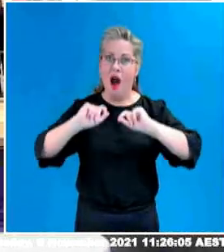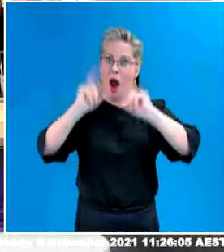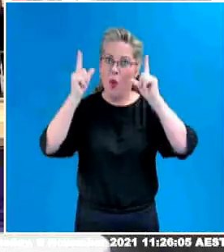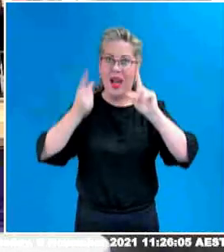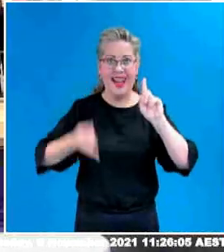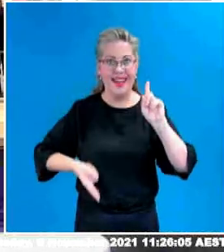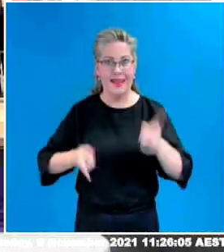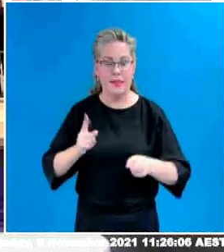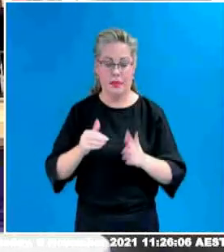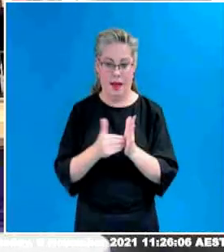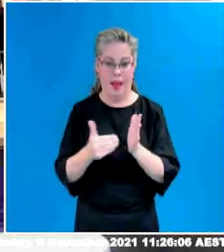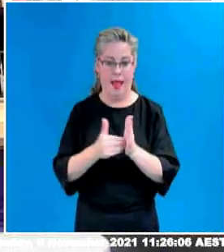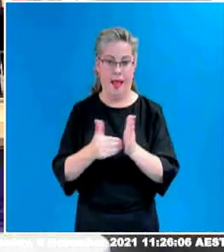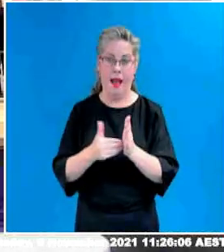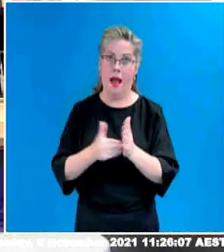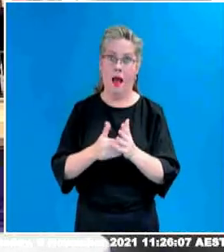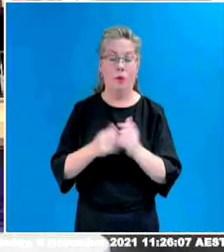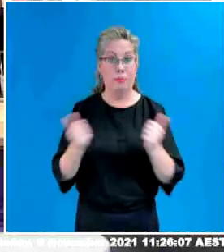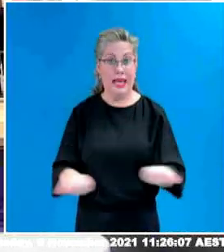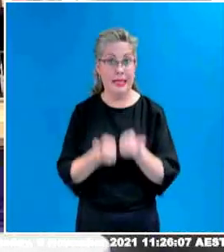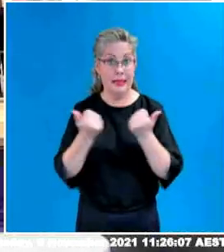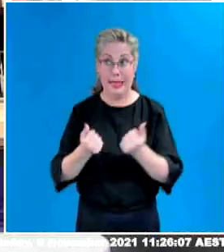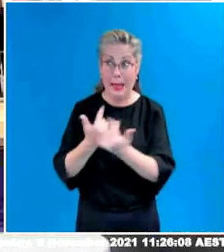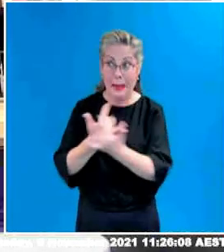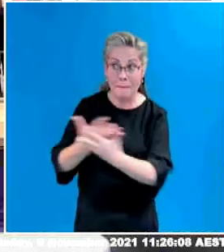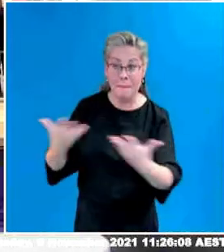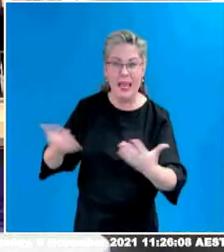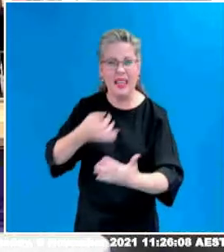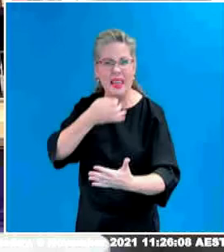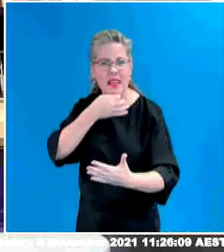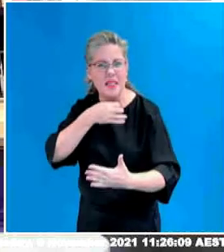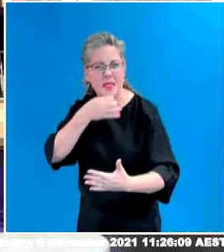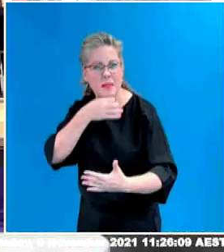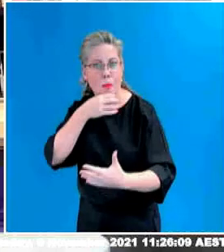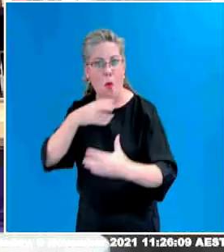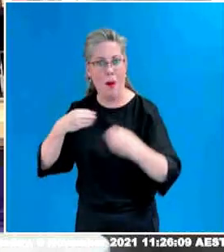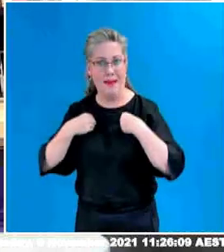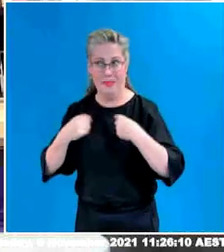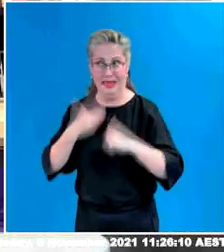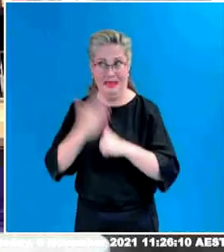Now, many companies are holding modern slavery training within their workplace.